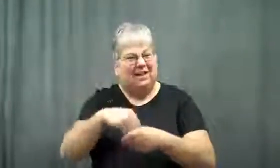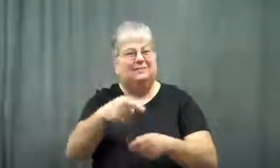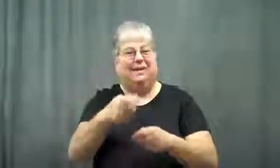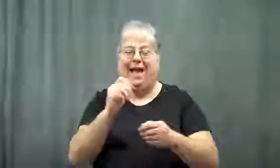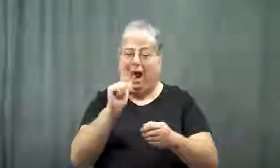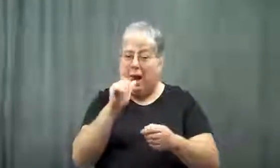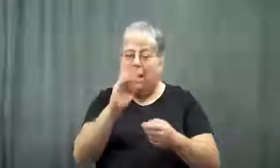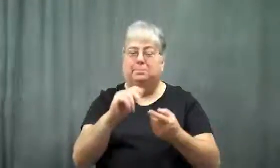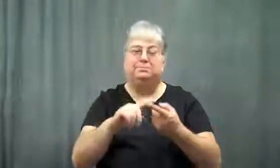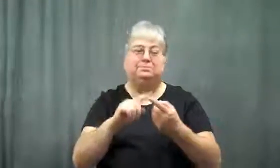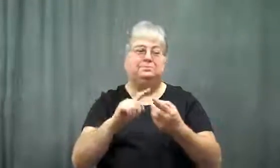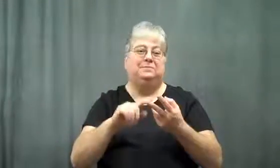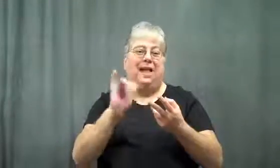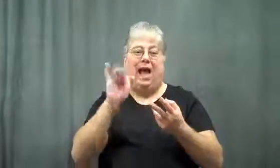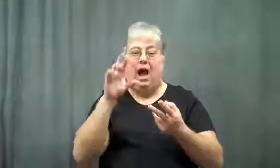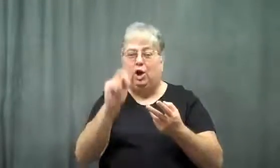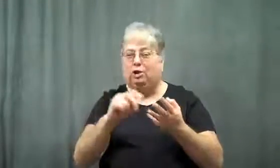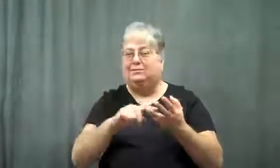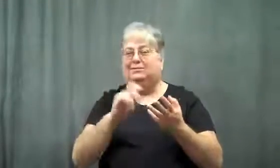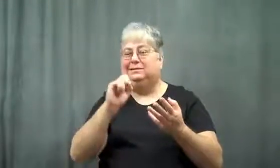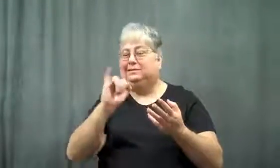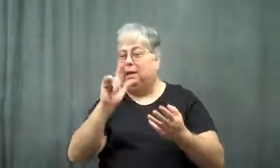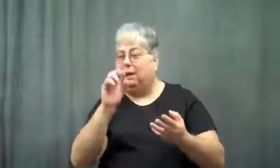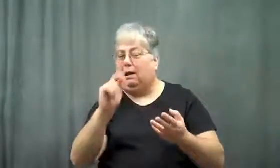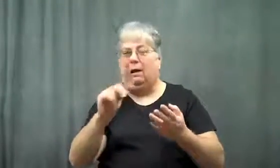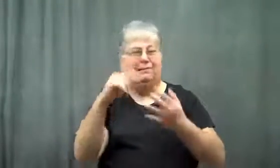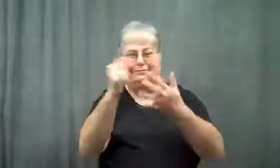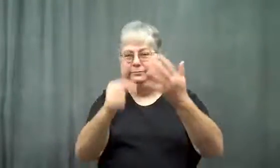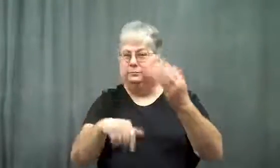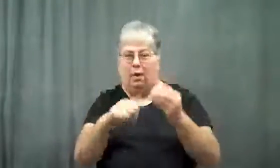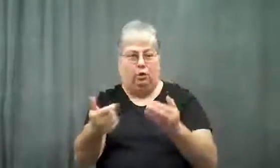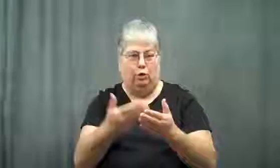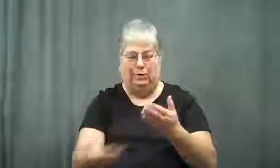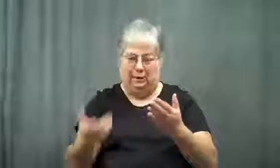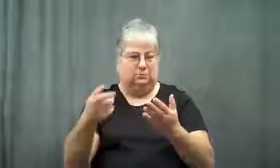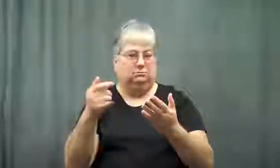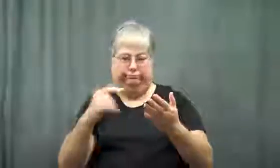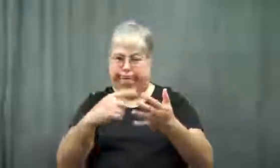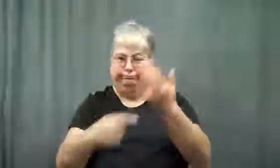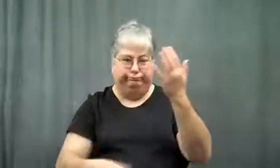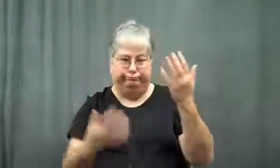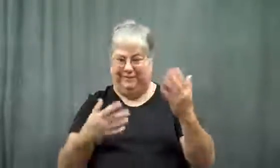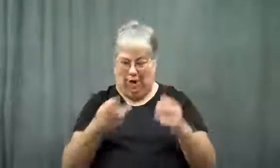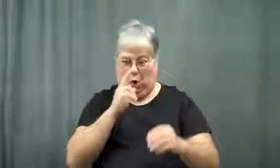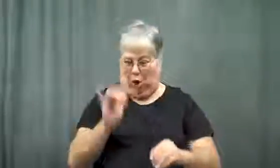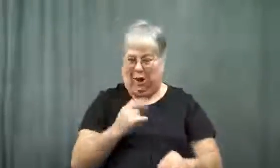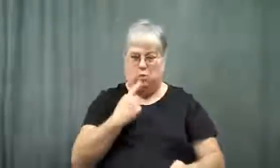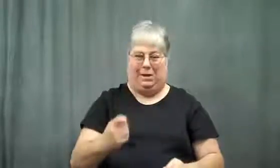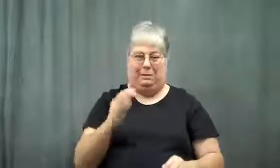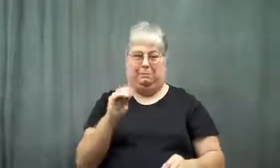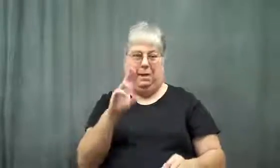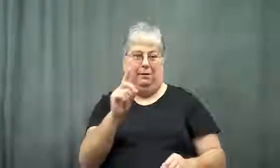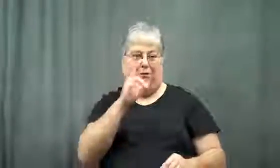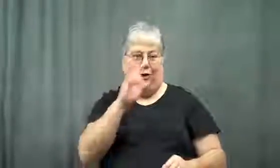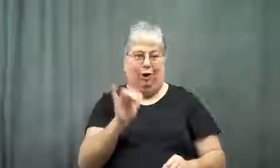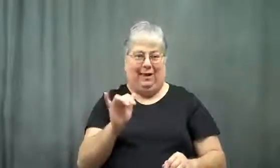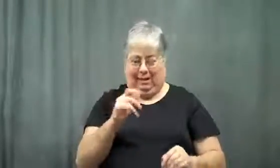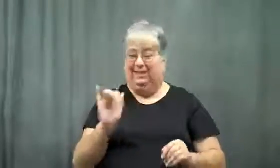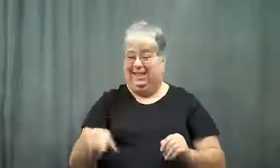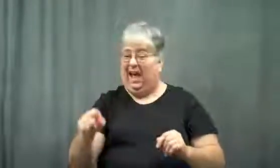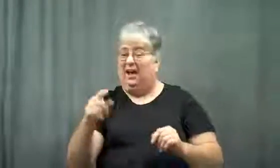The slurry contains aluminum, iron, silicon, etc. It looks like red mud.